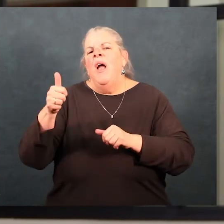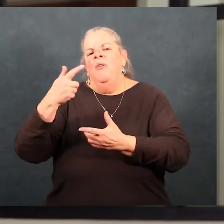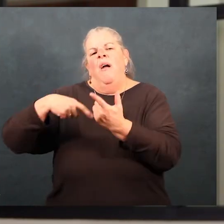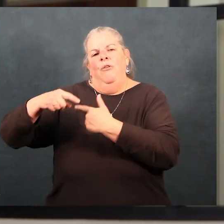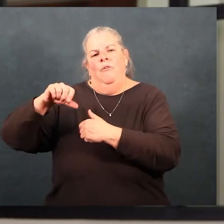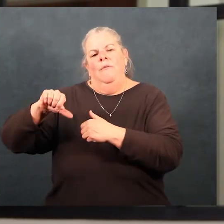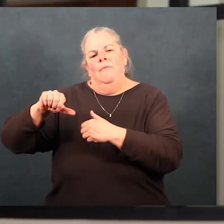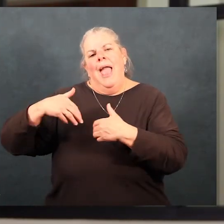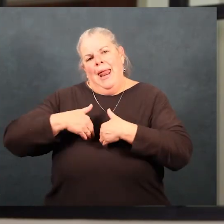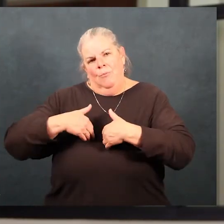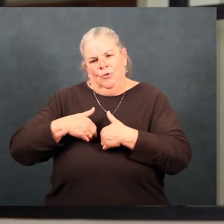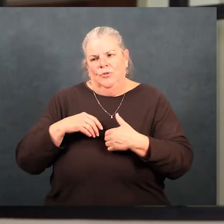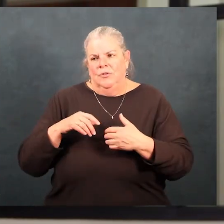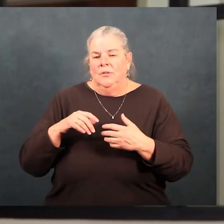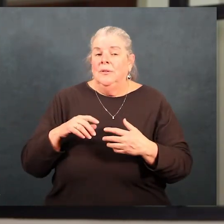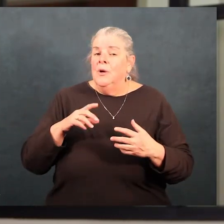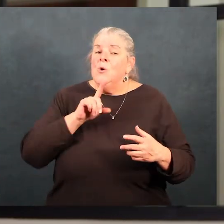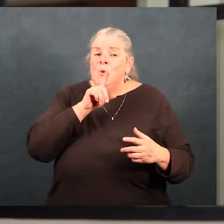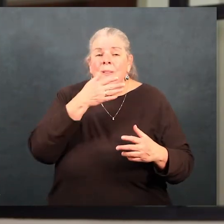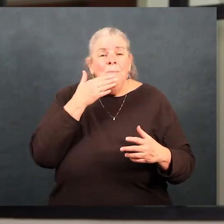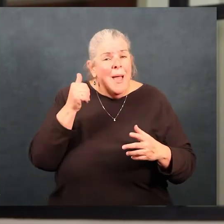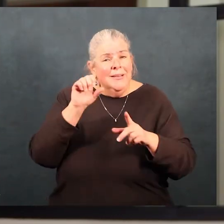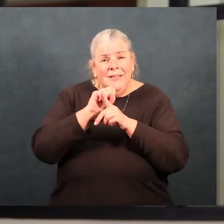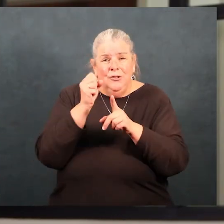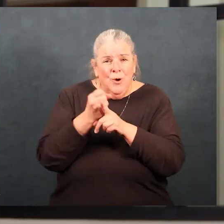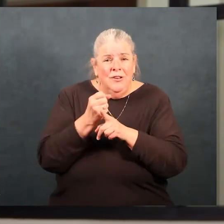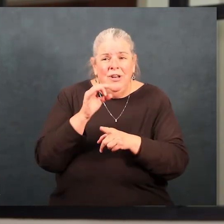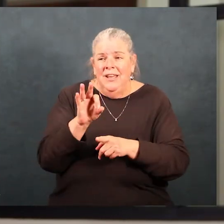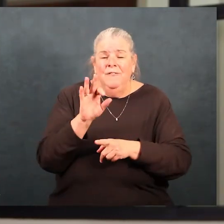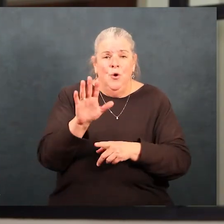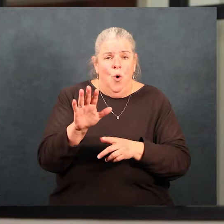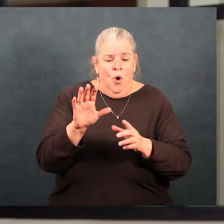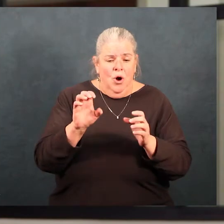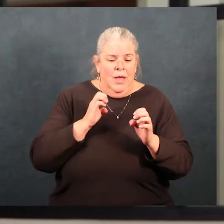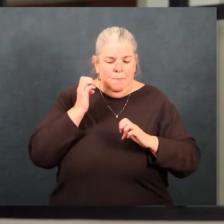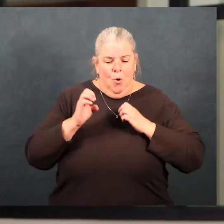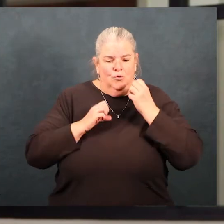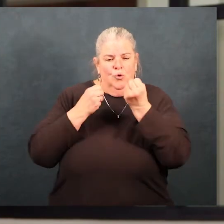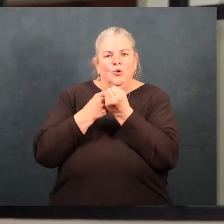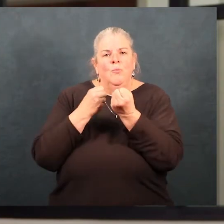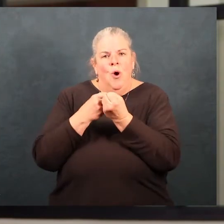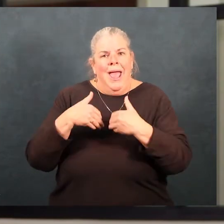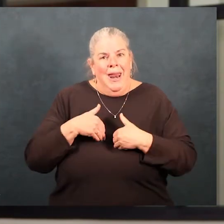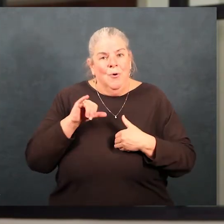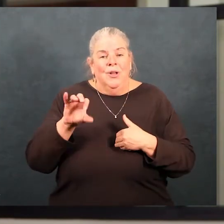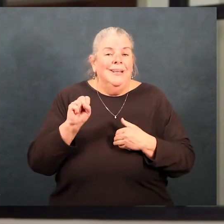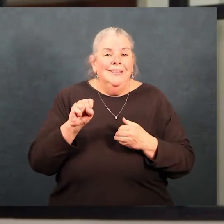Ideally, your emotional support animal is housebroken but your emotional support animal